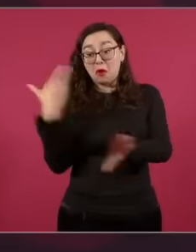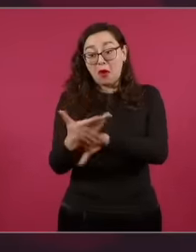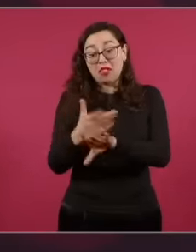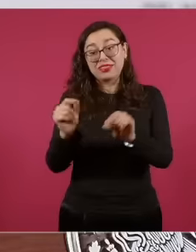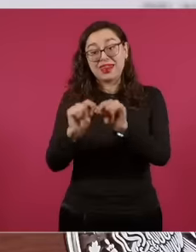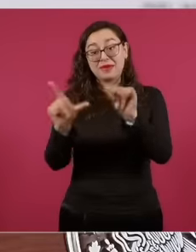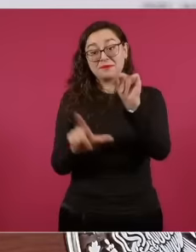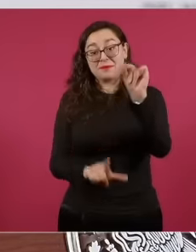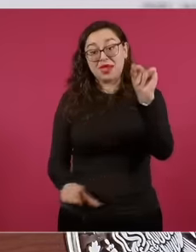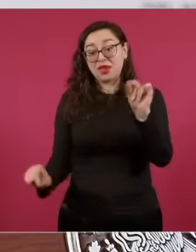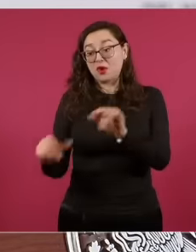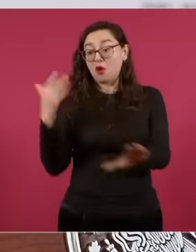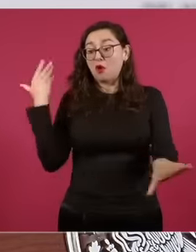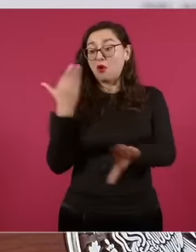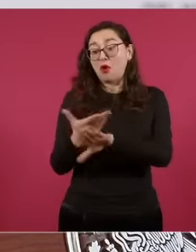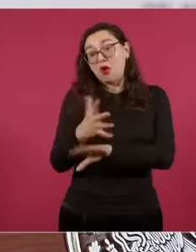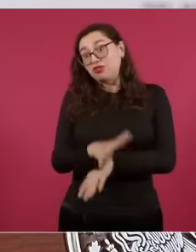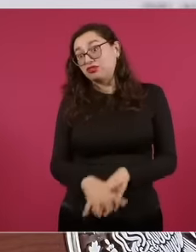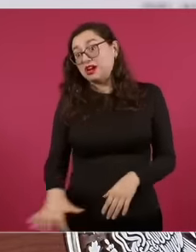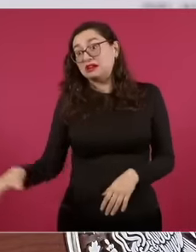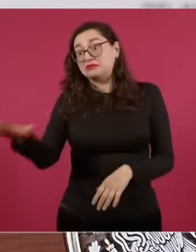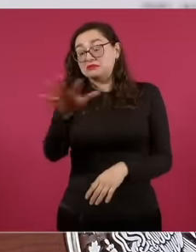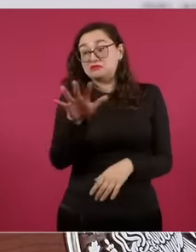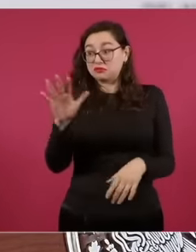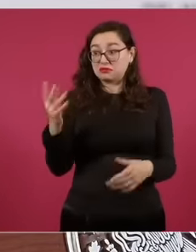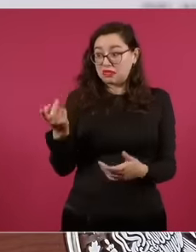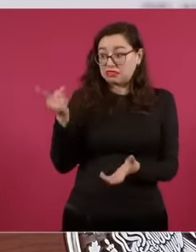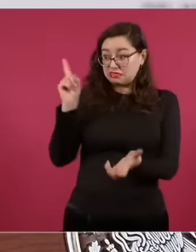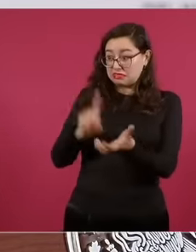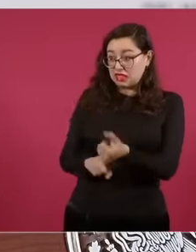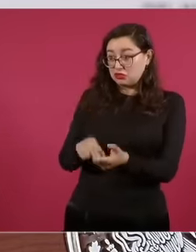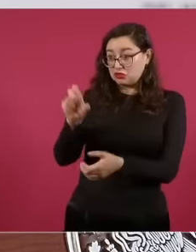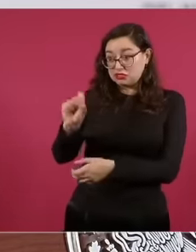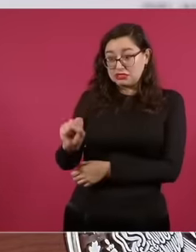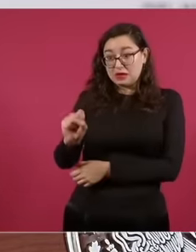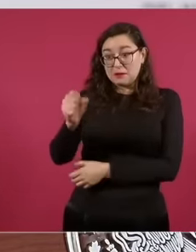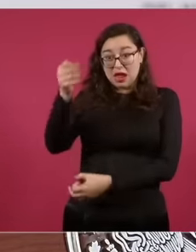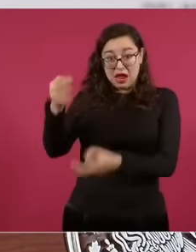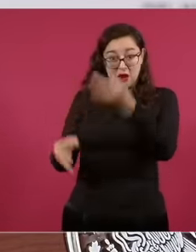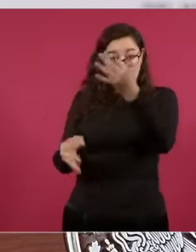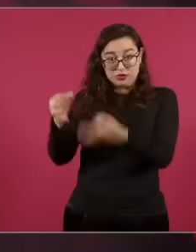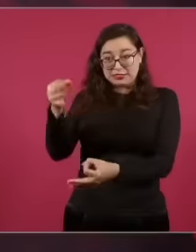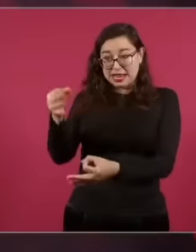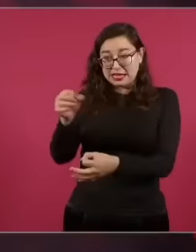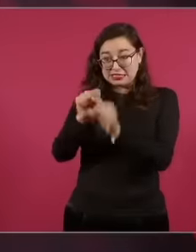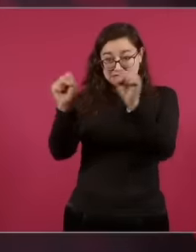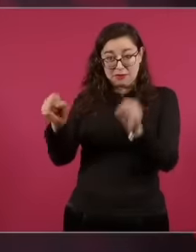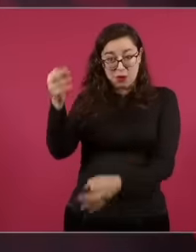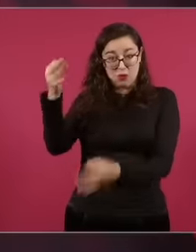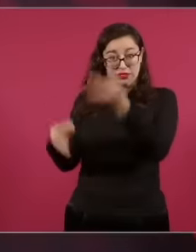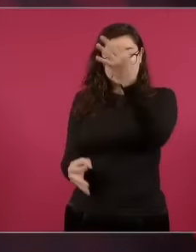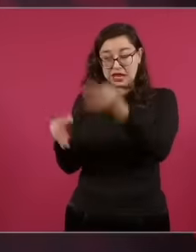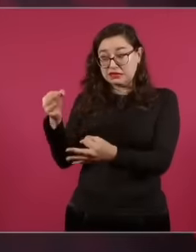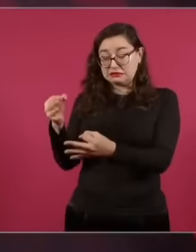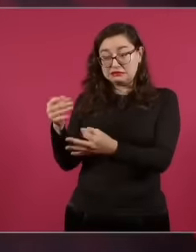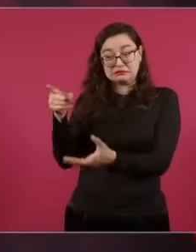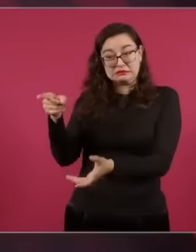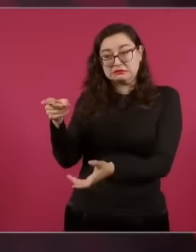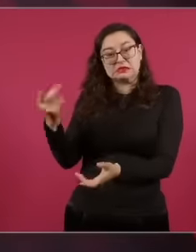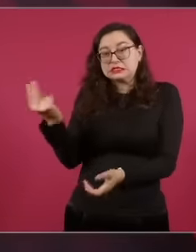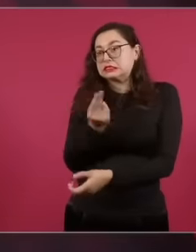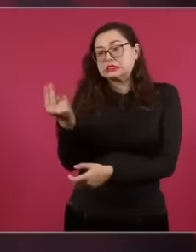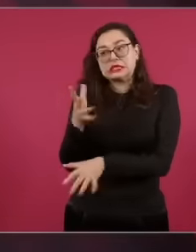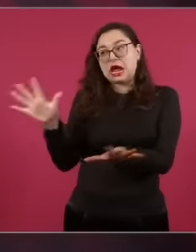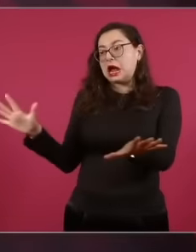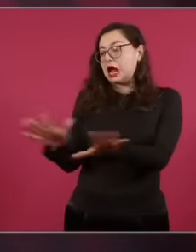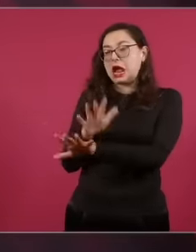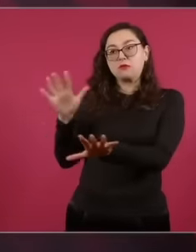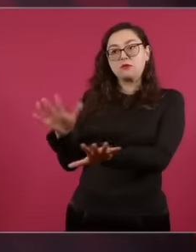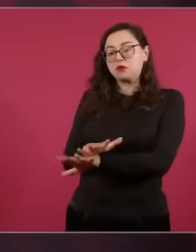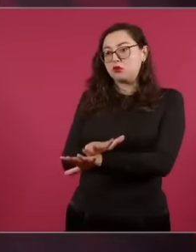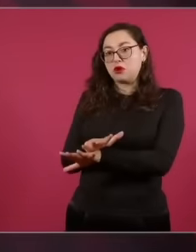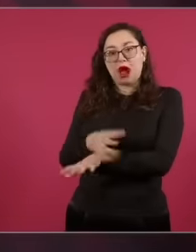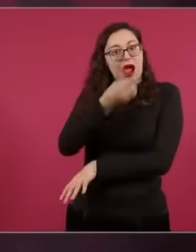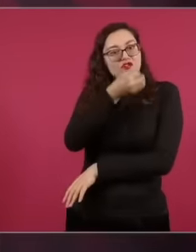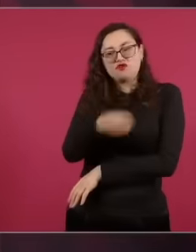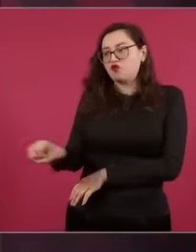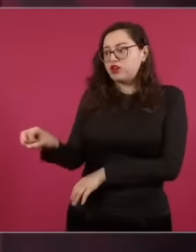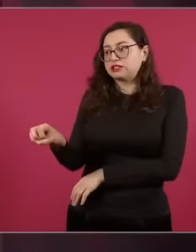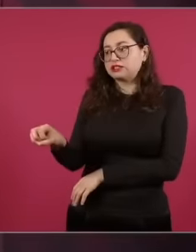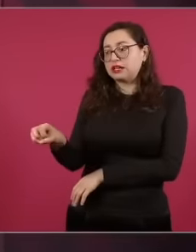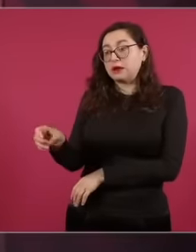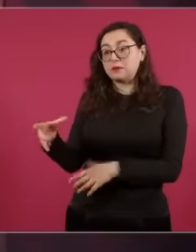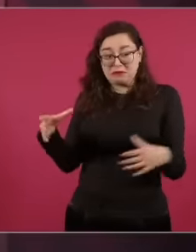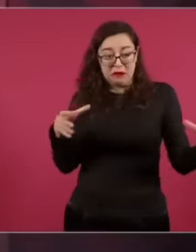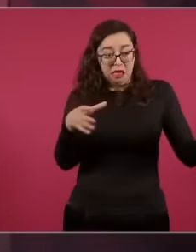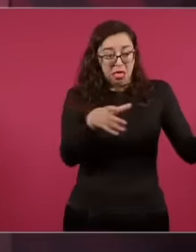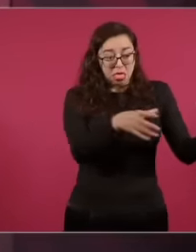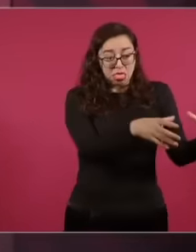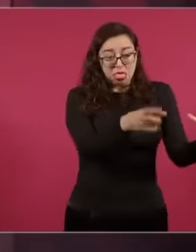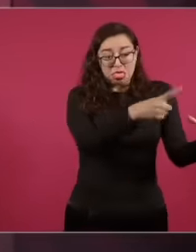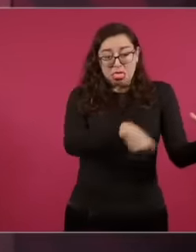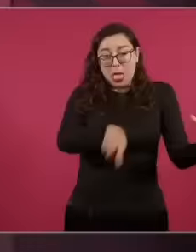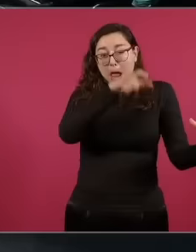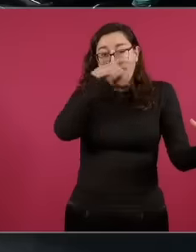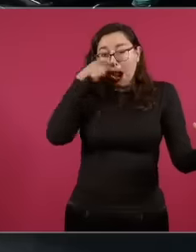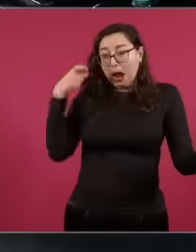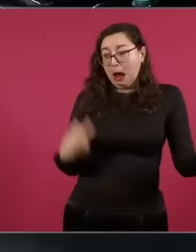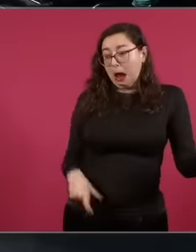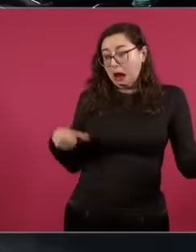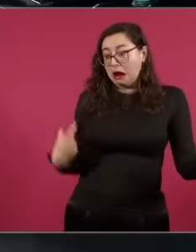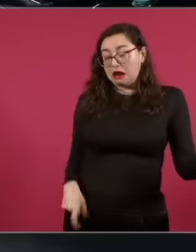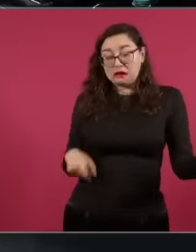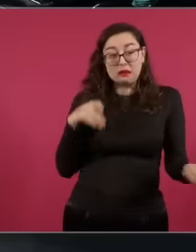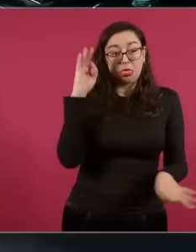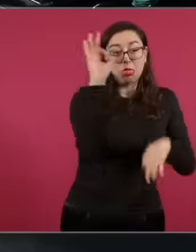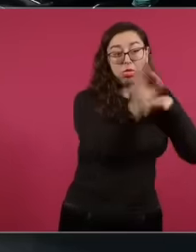A judicial system handed over entirely to a rapacious minority, a judicial system